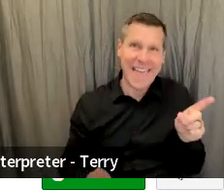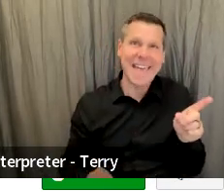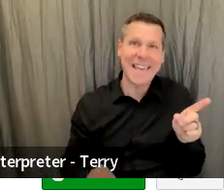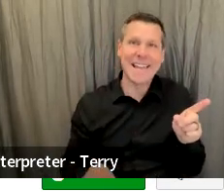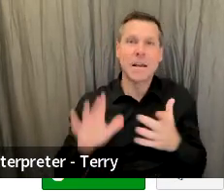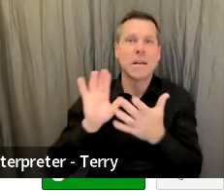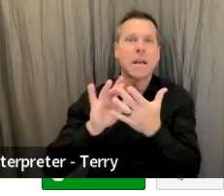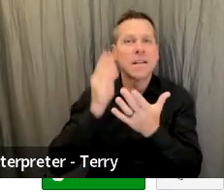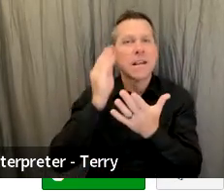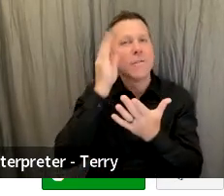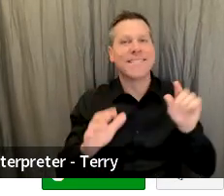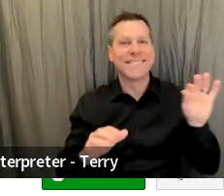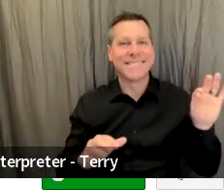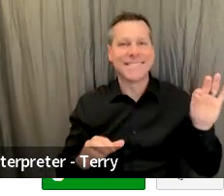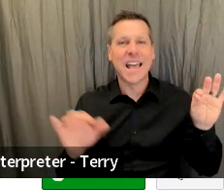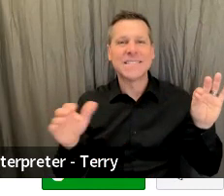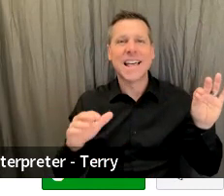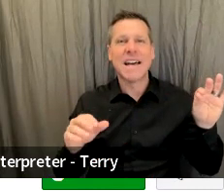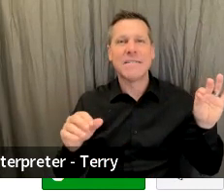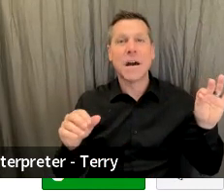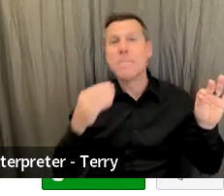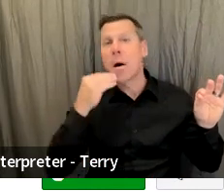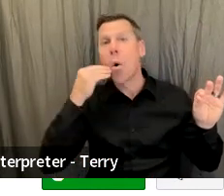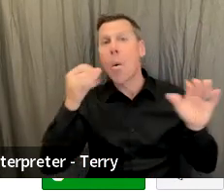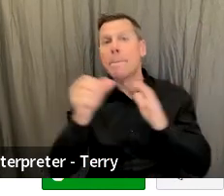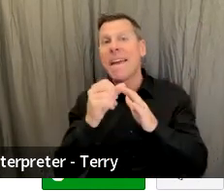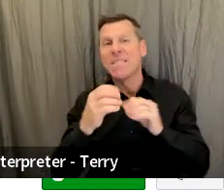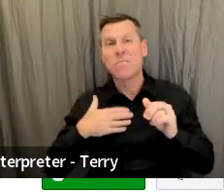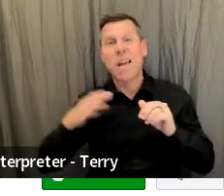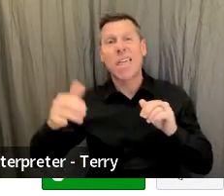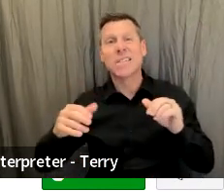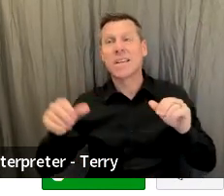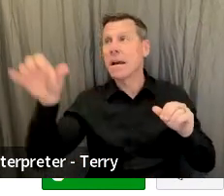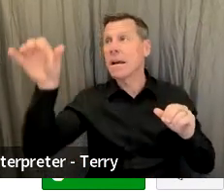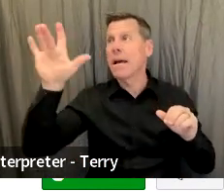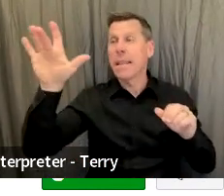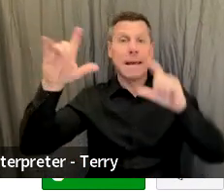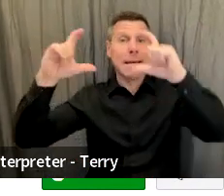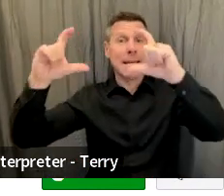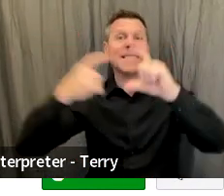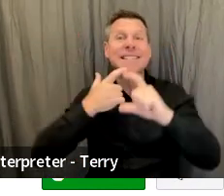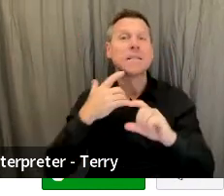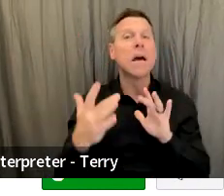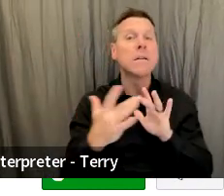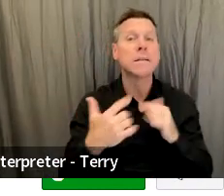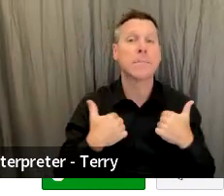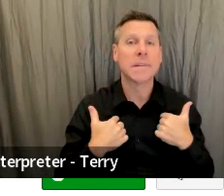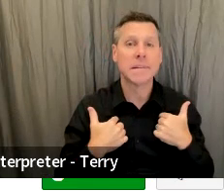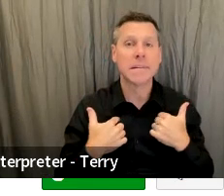but I also have a button on my home page for all of my classes that says Contact Me. And so if they want to contact me, it takes them to this page